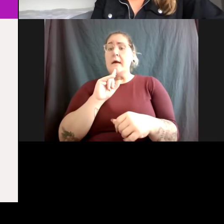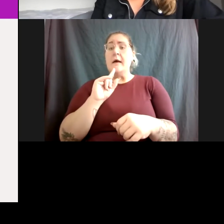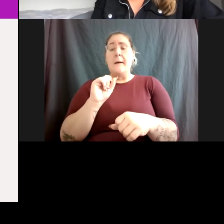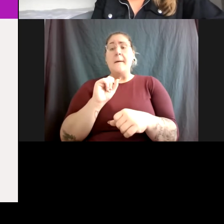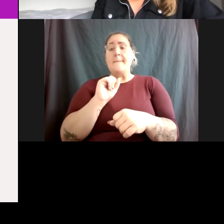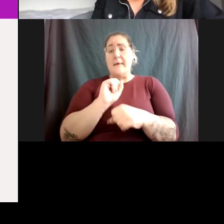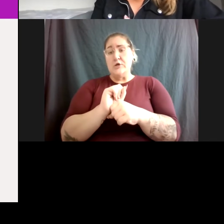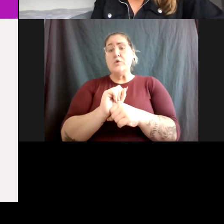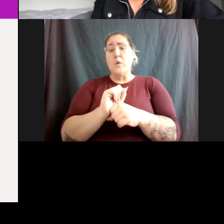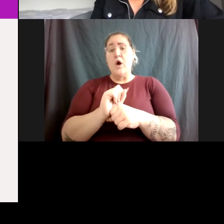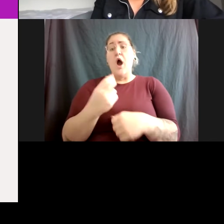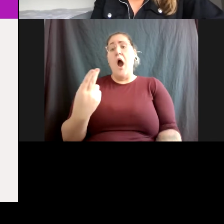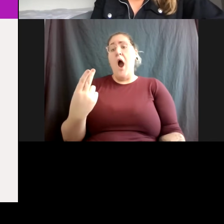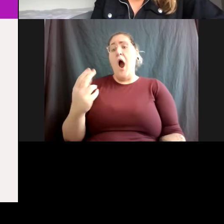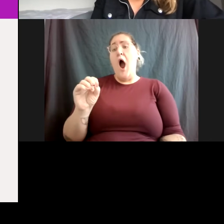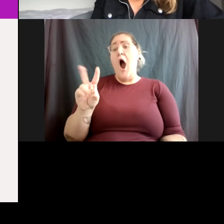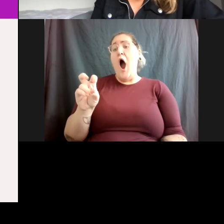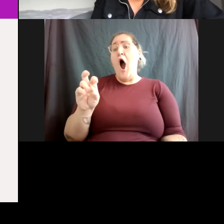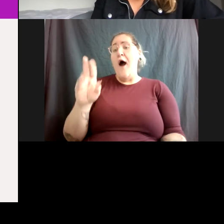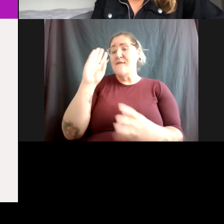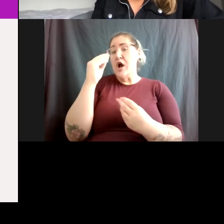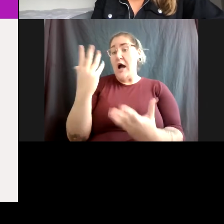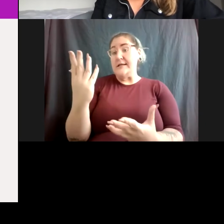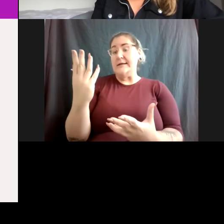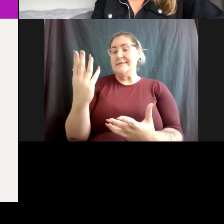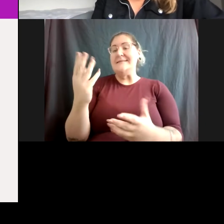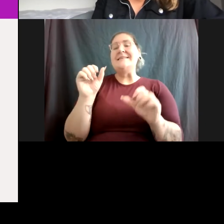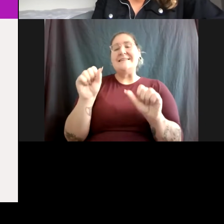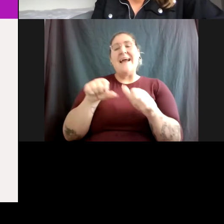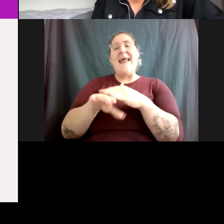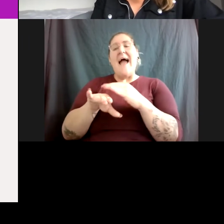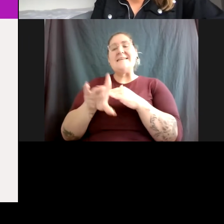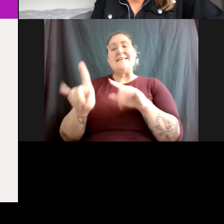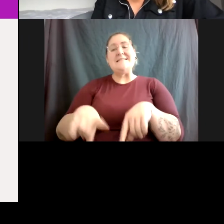through other means, as I just said, and ensure the target of the content is easy to